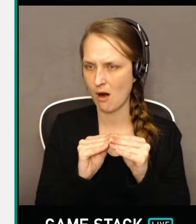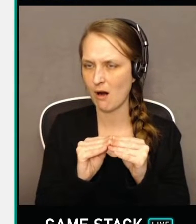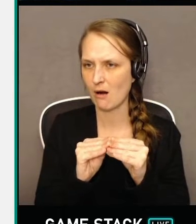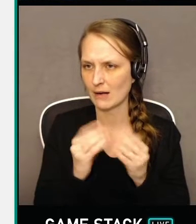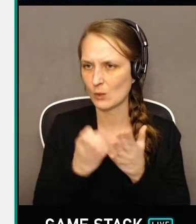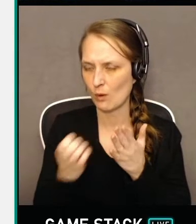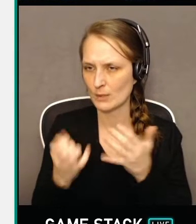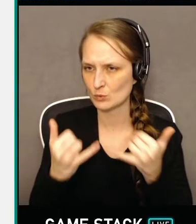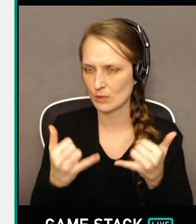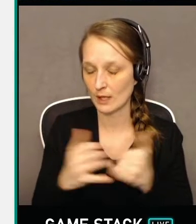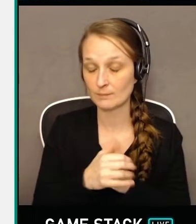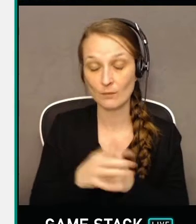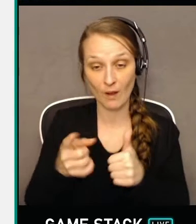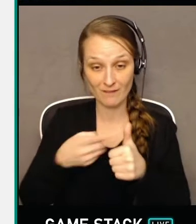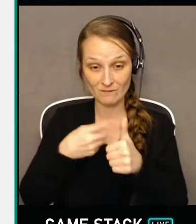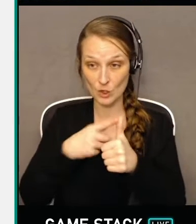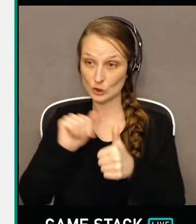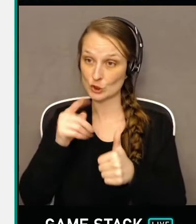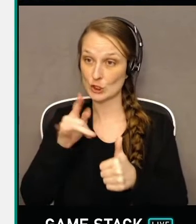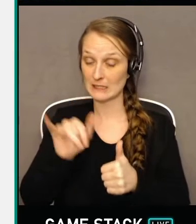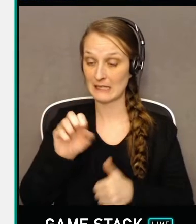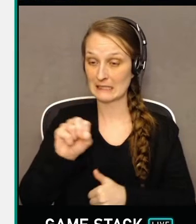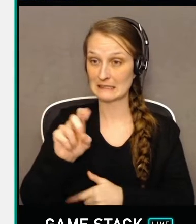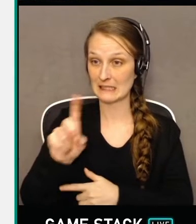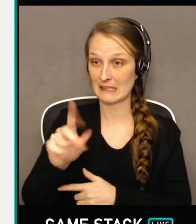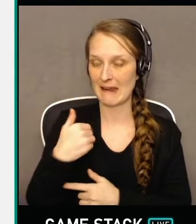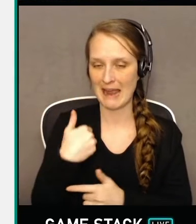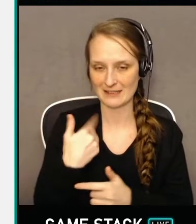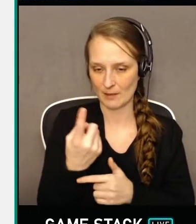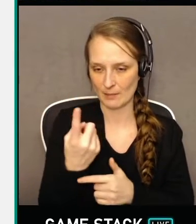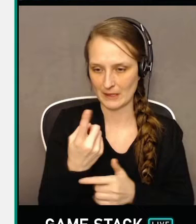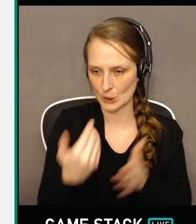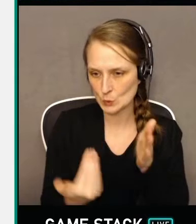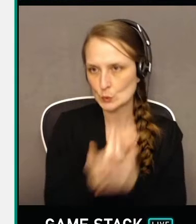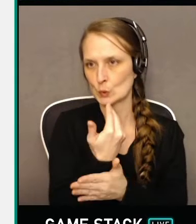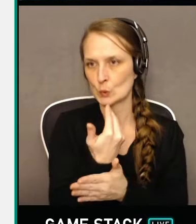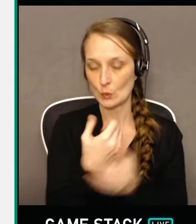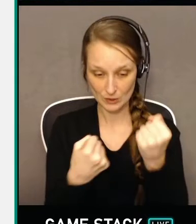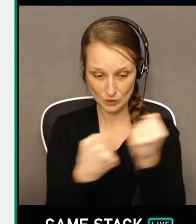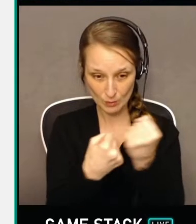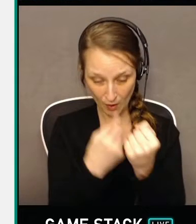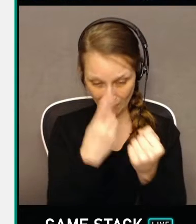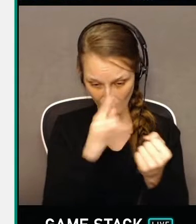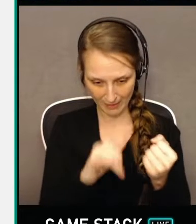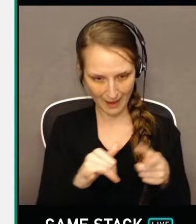Our first Agility SDK also has something that's so new that support for it hasn't even made its way into